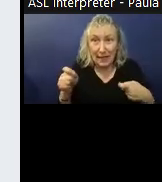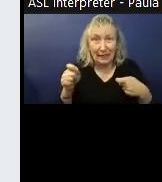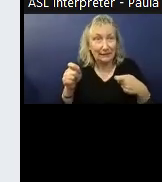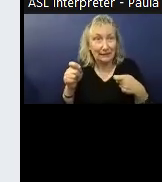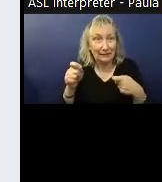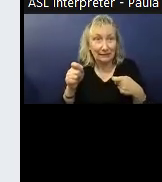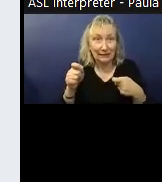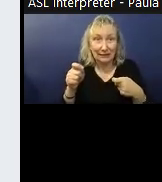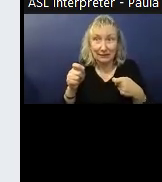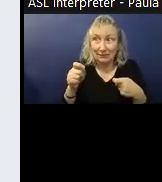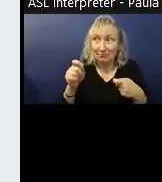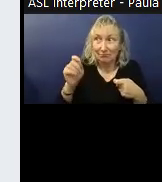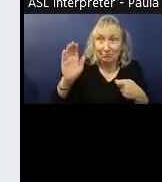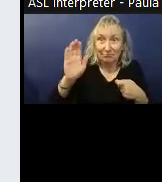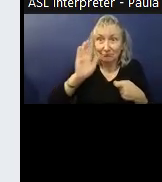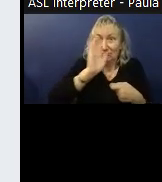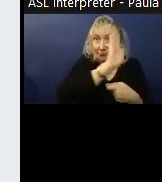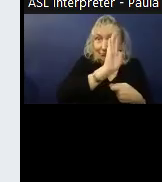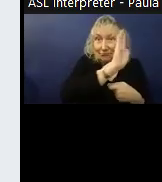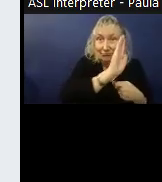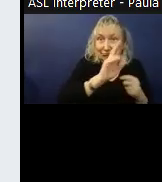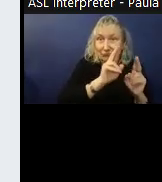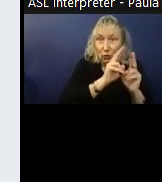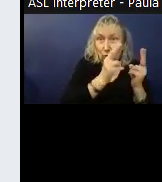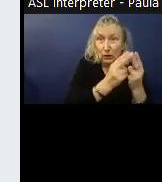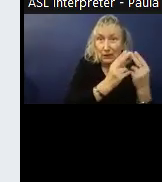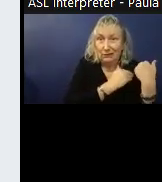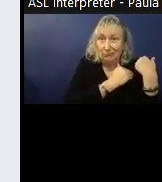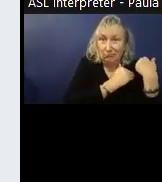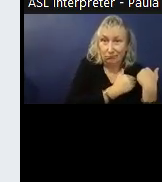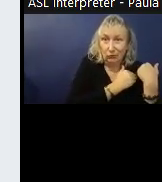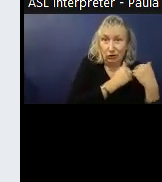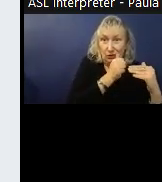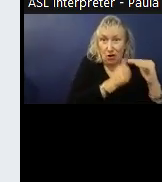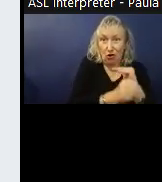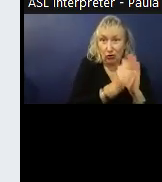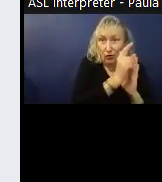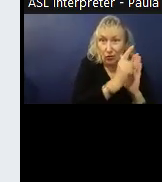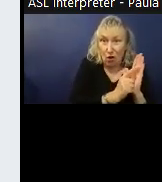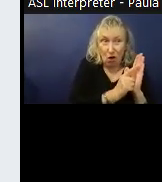a union employees burden under Oregon State statutes to report abuse, neglect or exploitation.